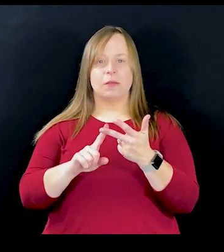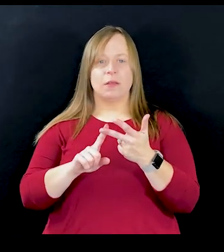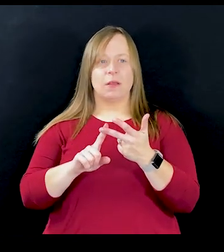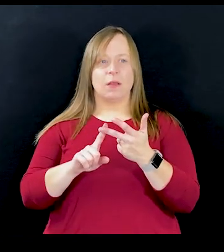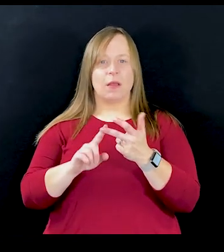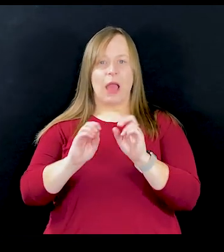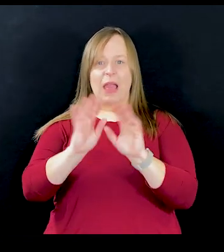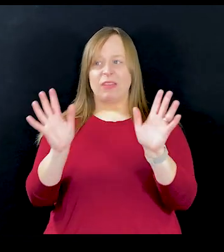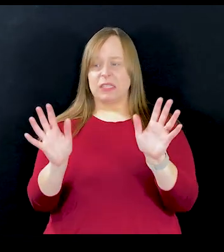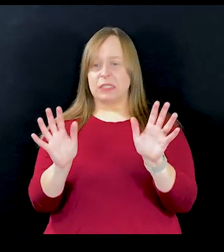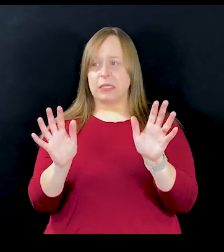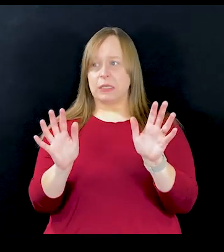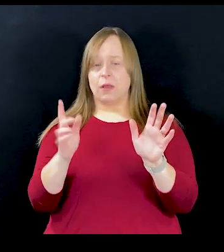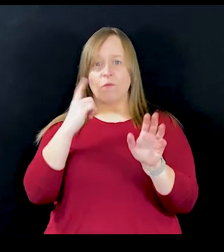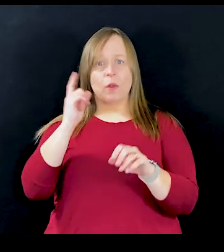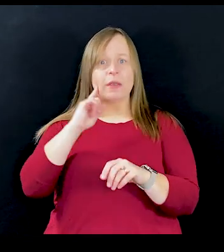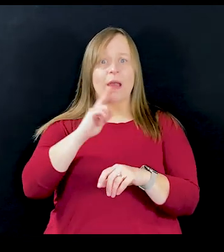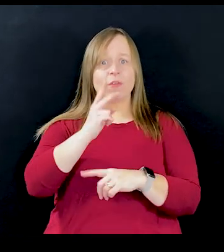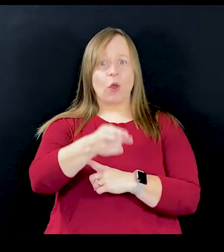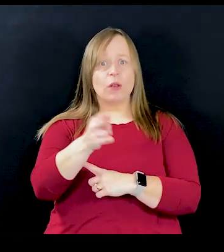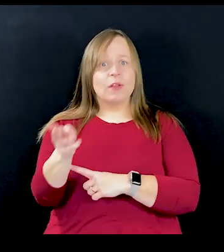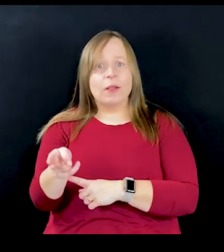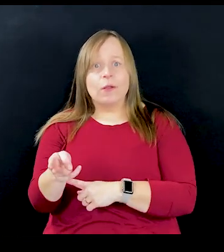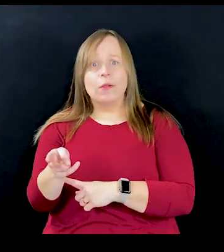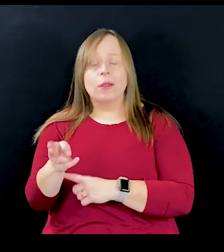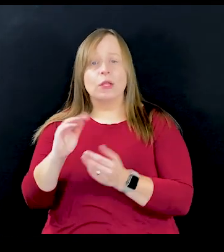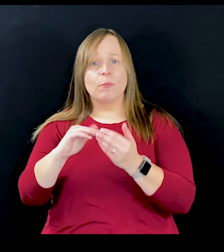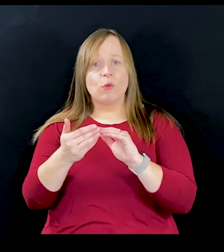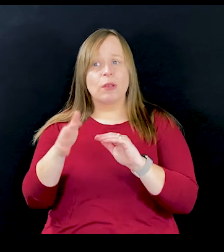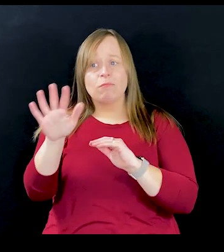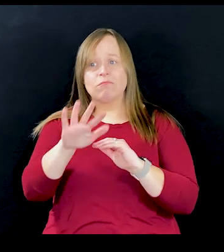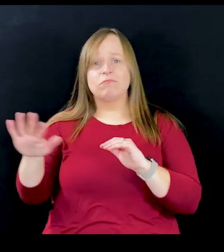Also, obviously, for the Deaf and hard of hearing community